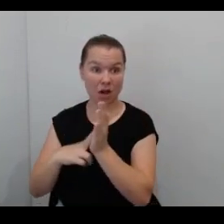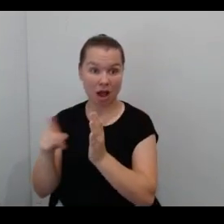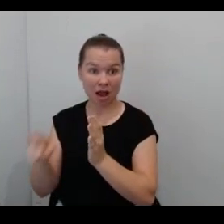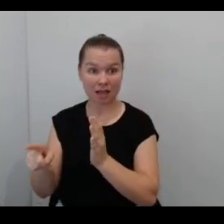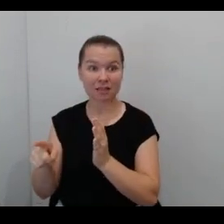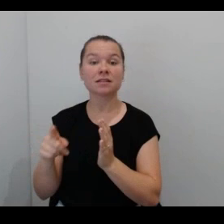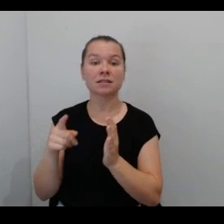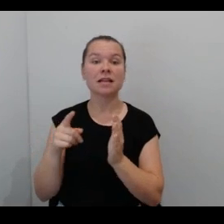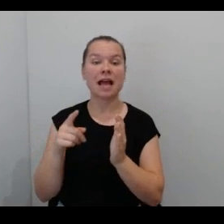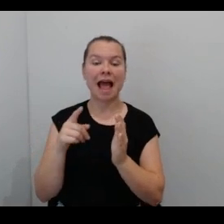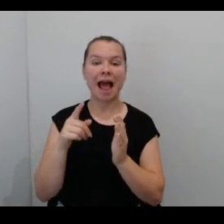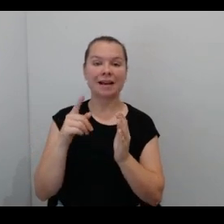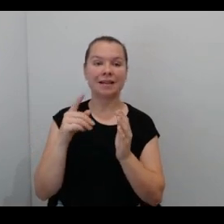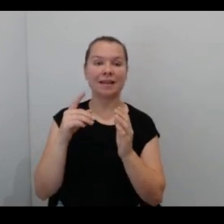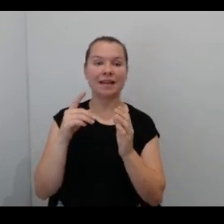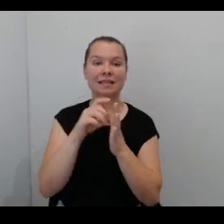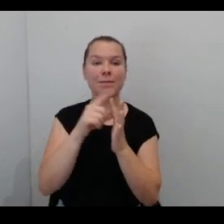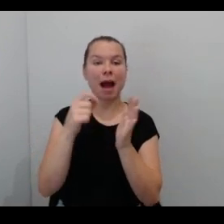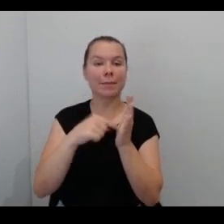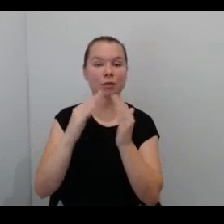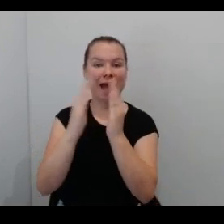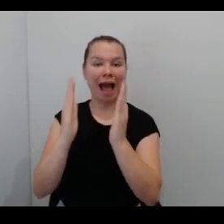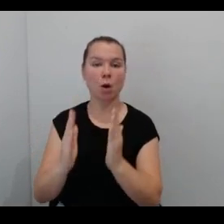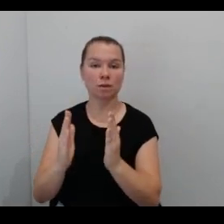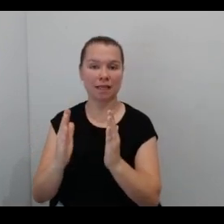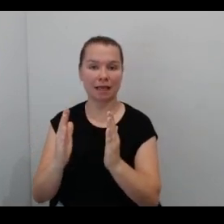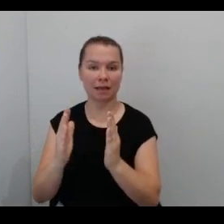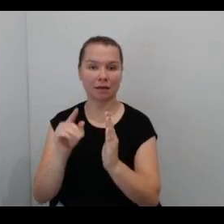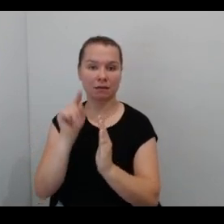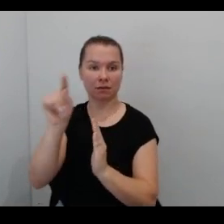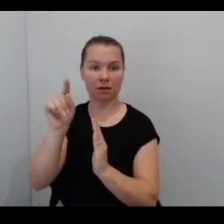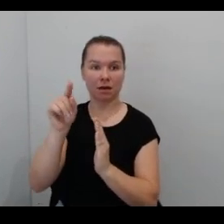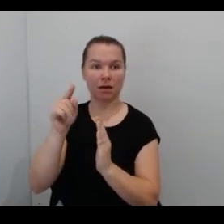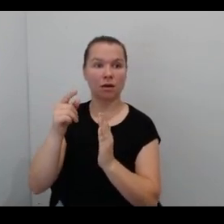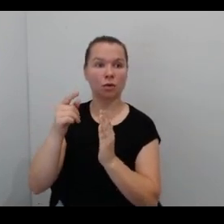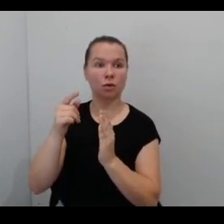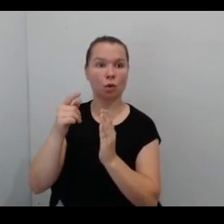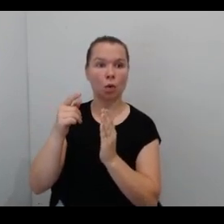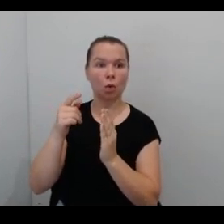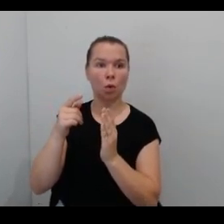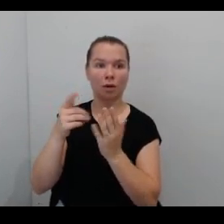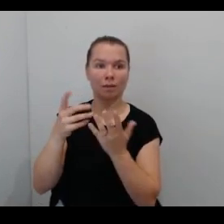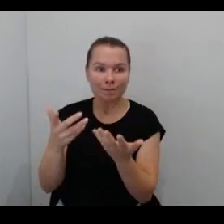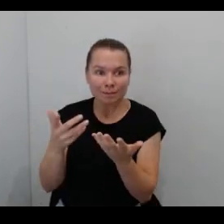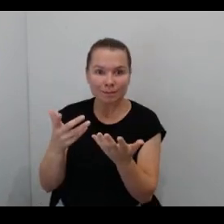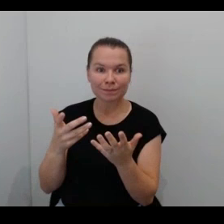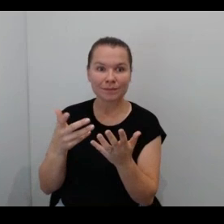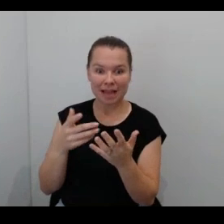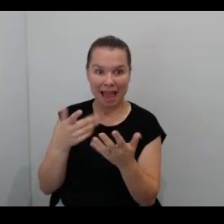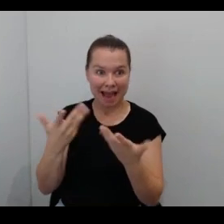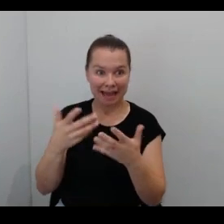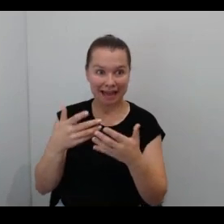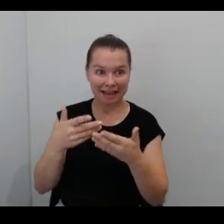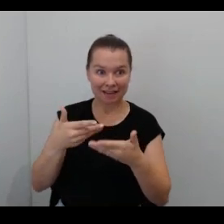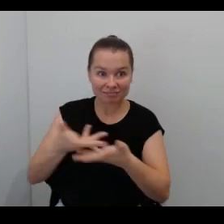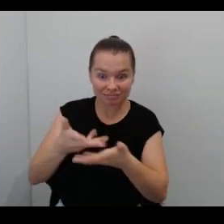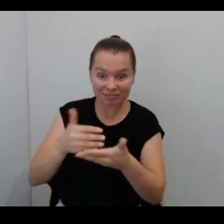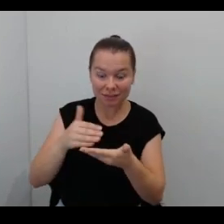Do you have any tips to share with the community worker that has this question to pass on to their client?